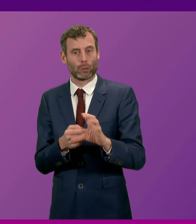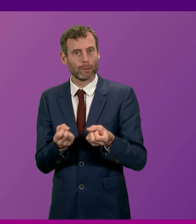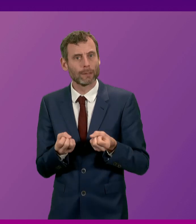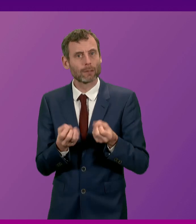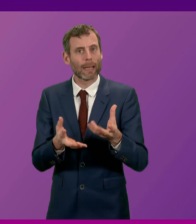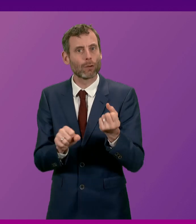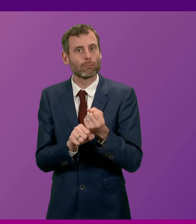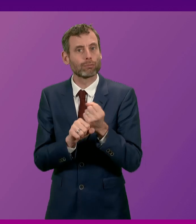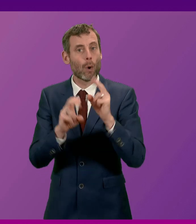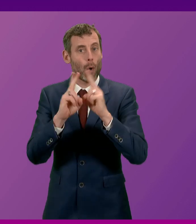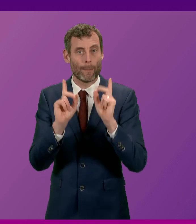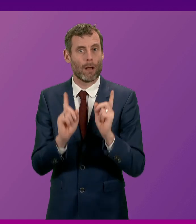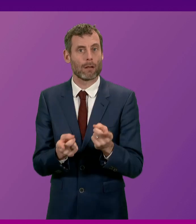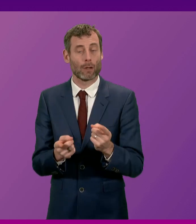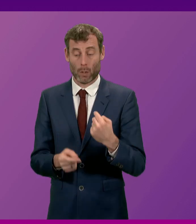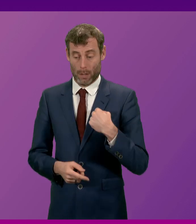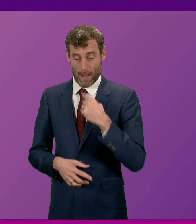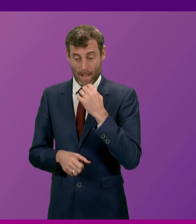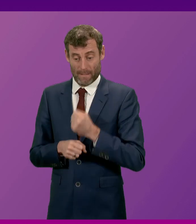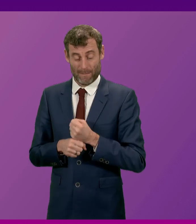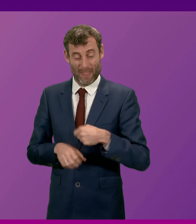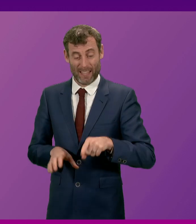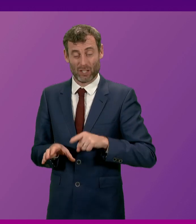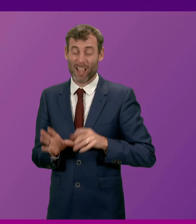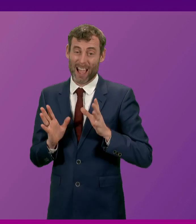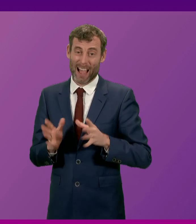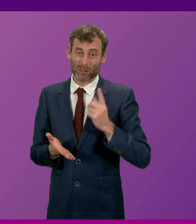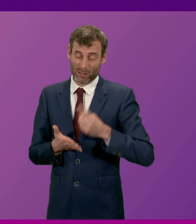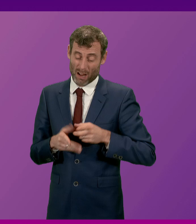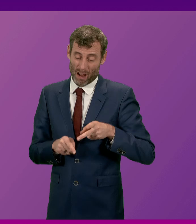had to take a lot of difficult decisions to deal with the pressures of inflation